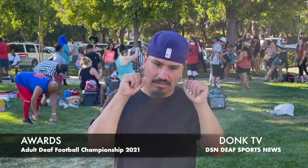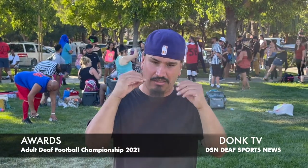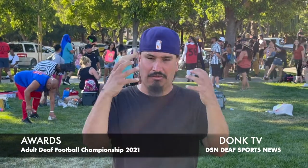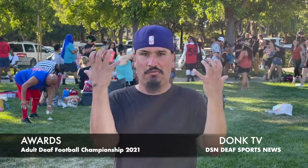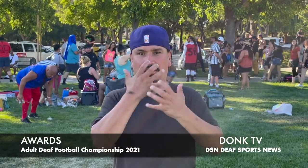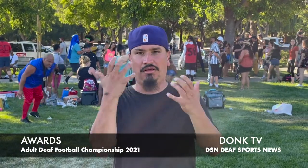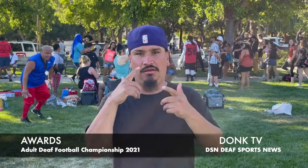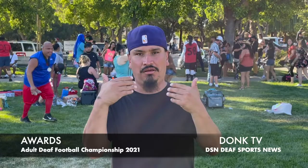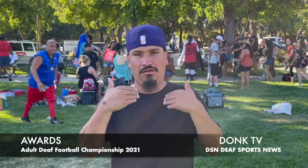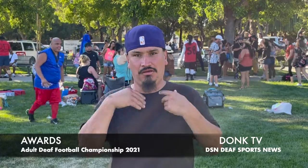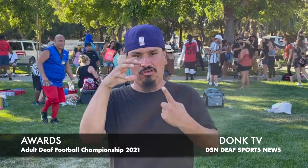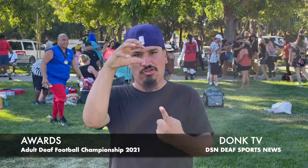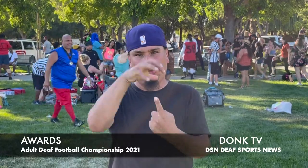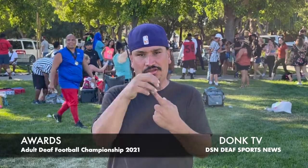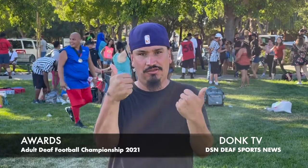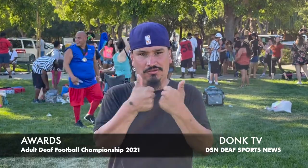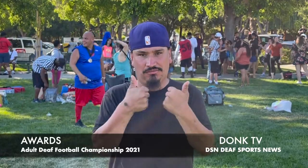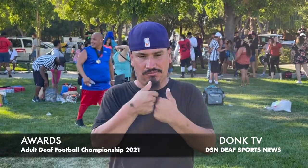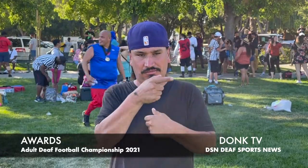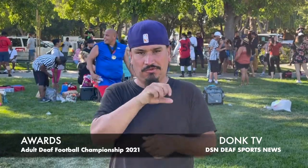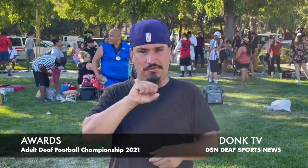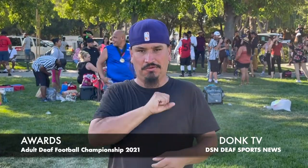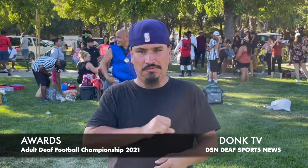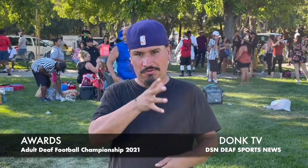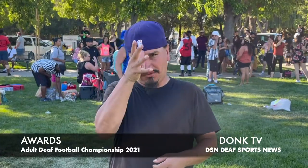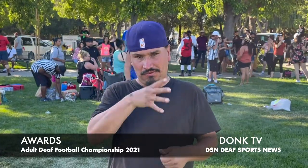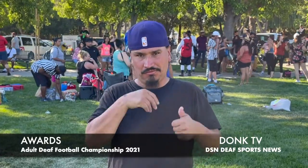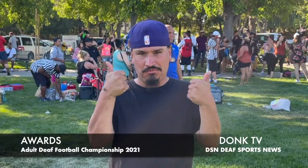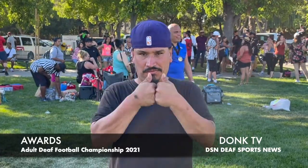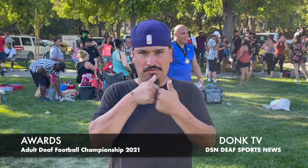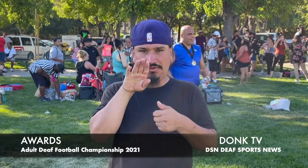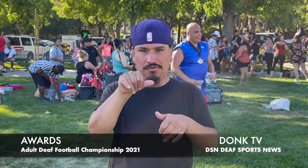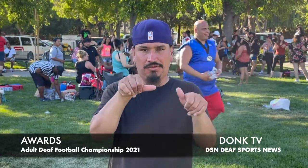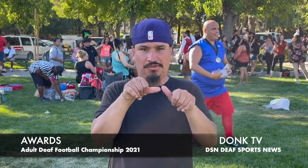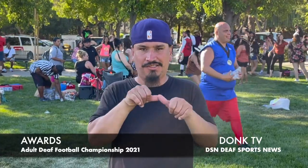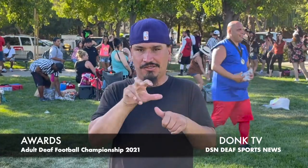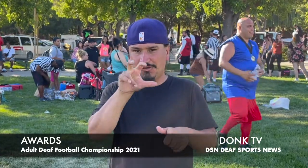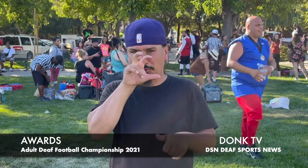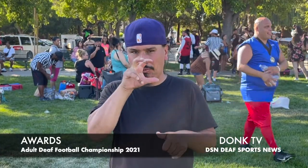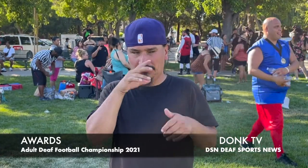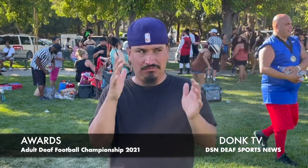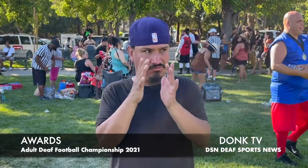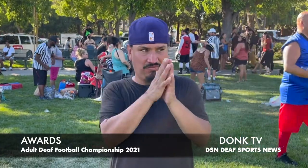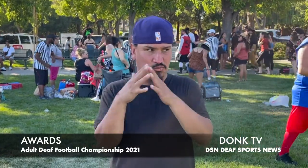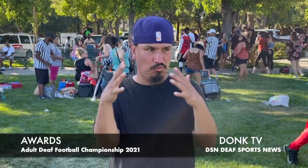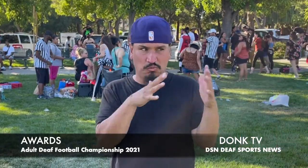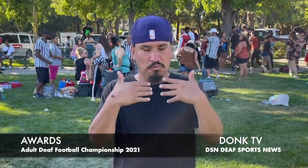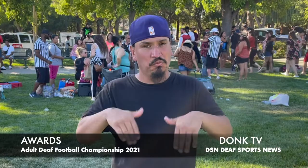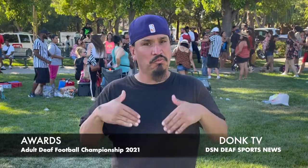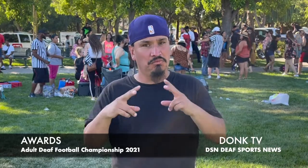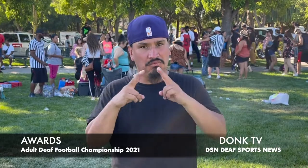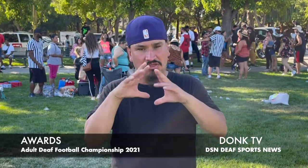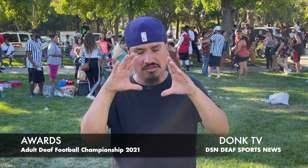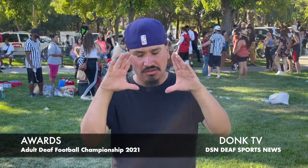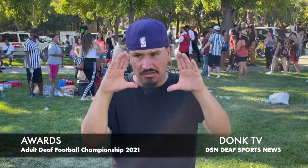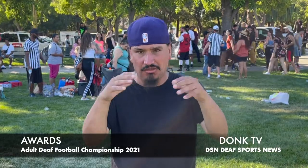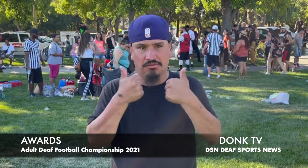What an amazing championship game. we had Superman Vs Bayarea Eagles battle it out.